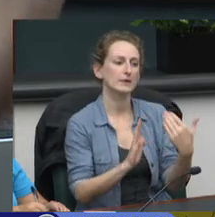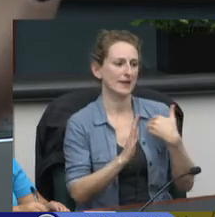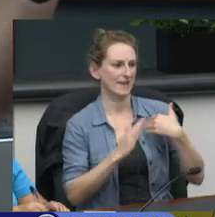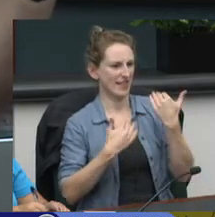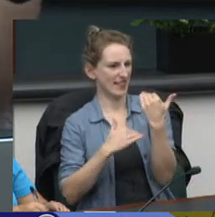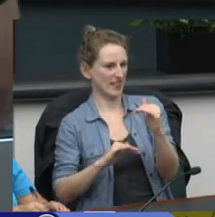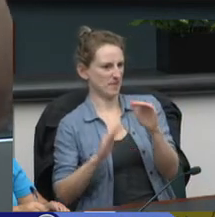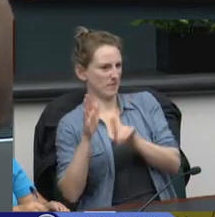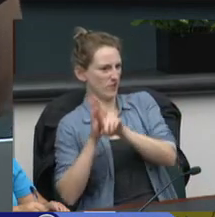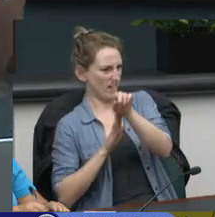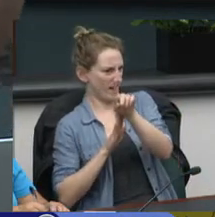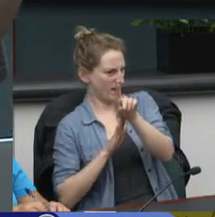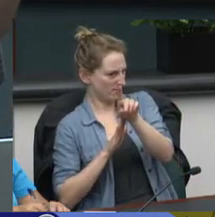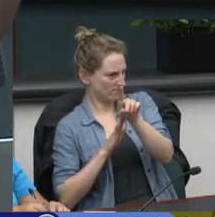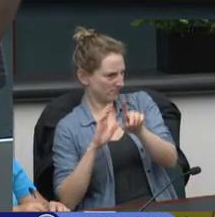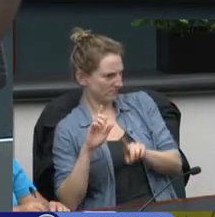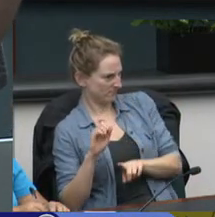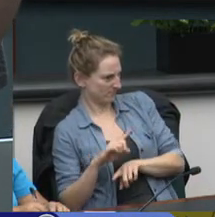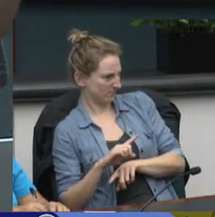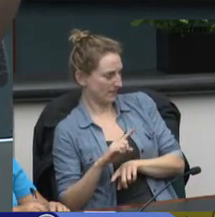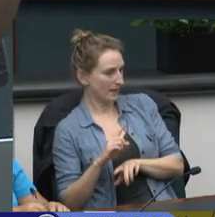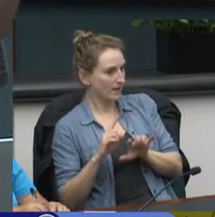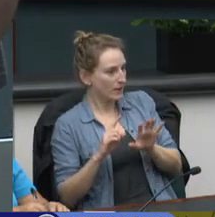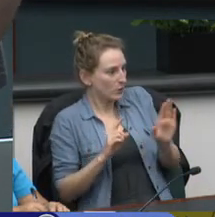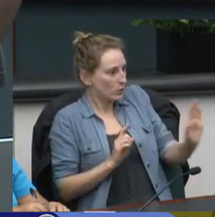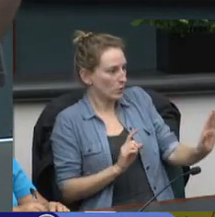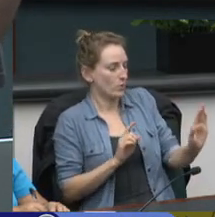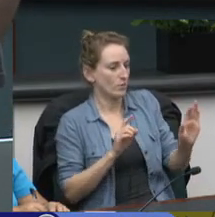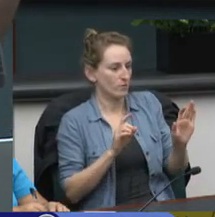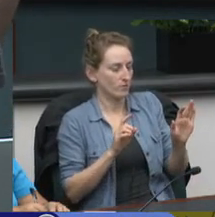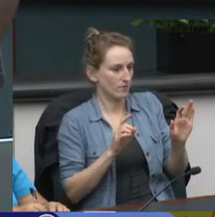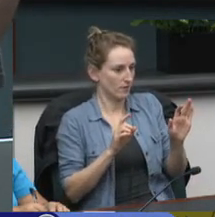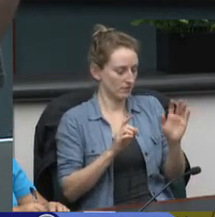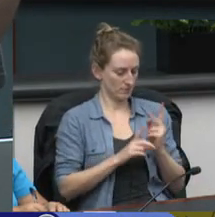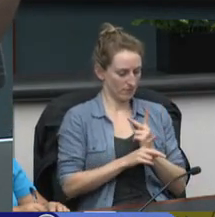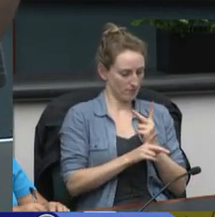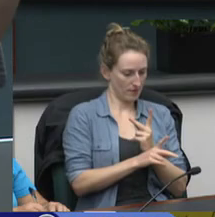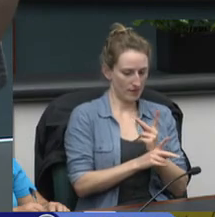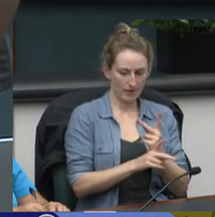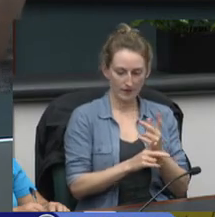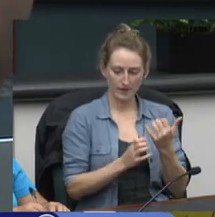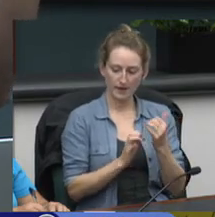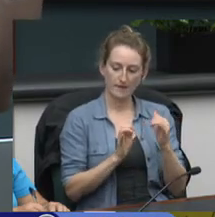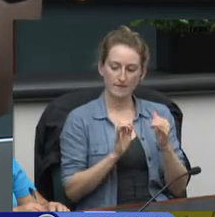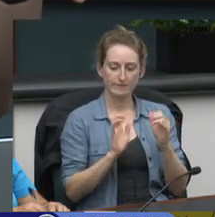reward sort of the the length of a building but I mean if you wanted dense